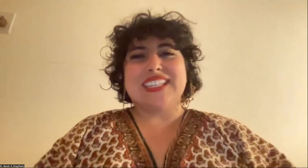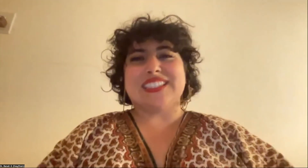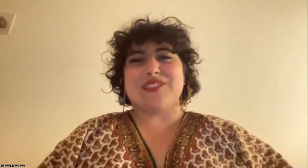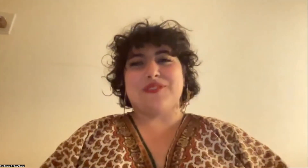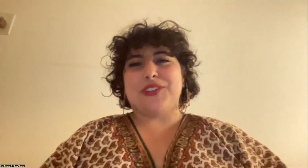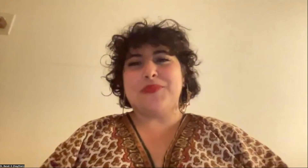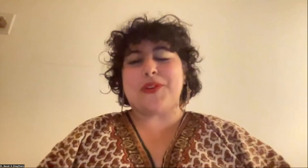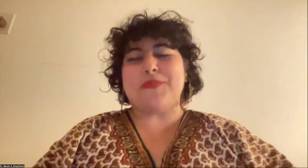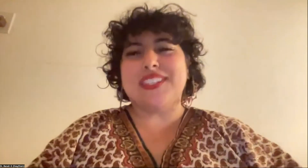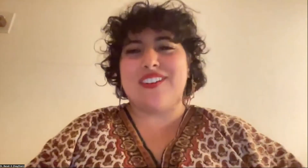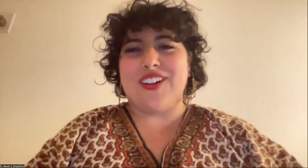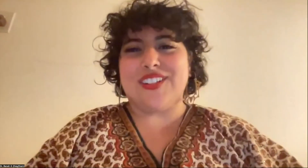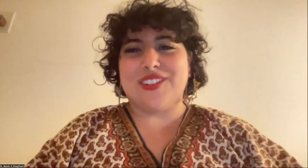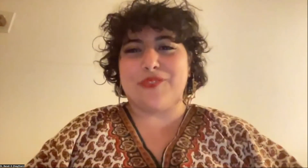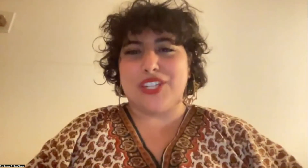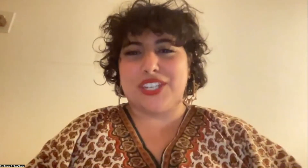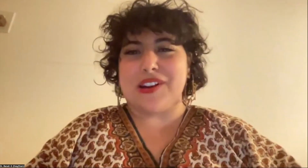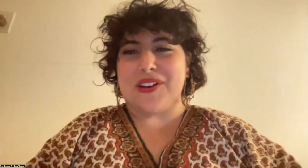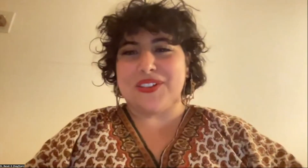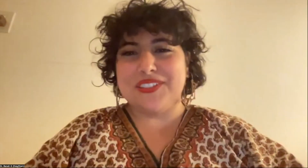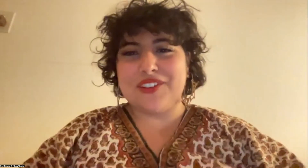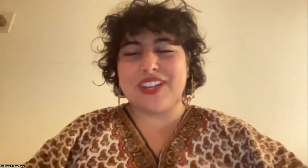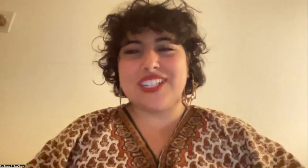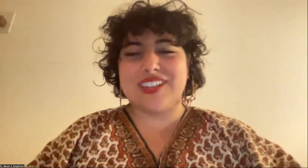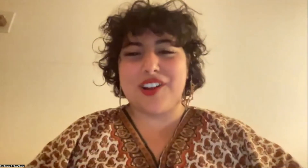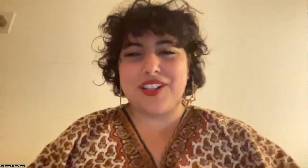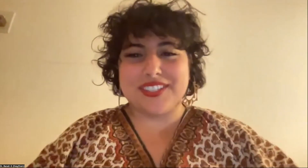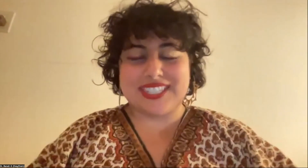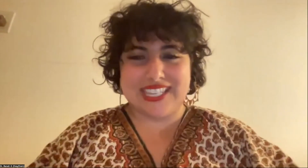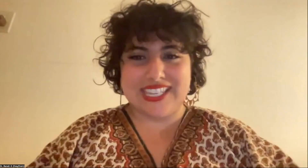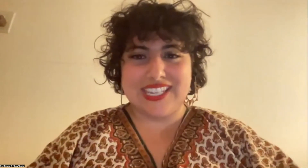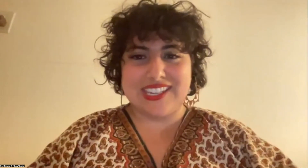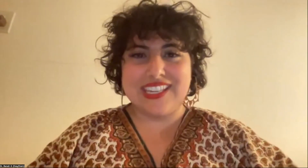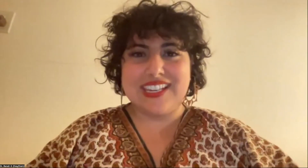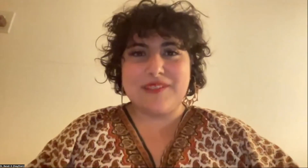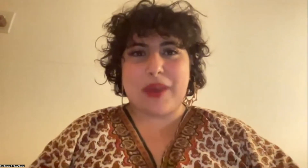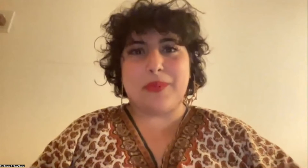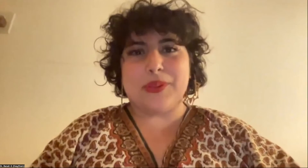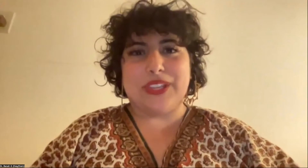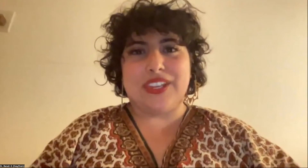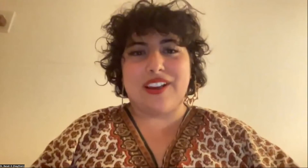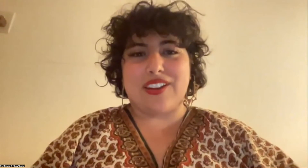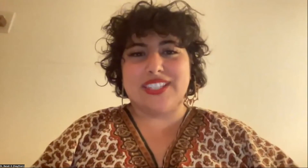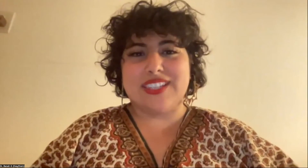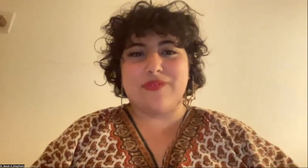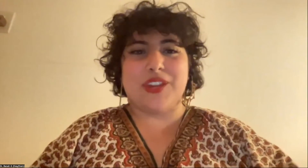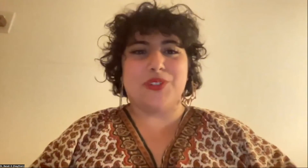So the first poem is called a Ereshkigal. Ereshkigal is the Babylonian goddess of the